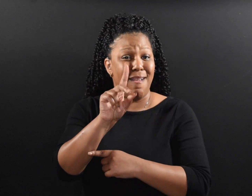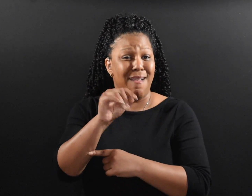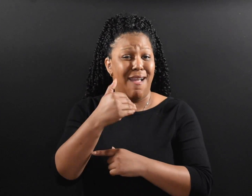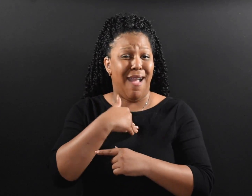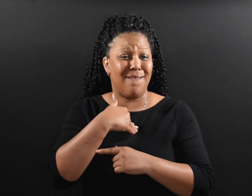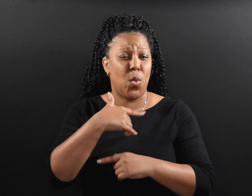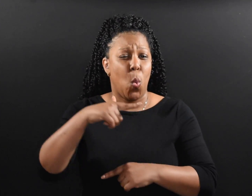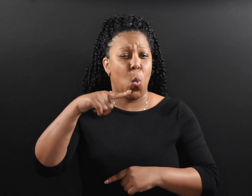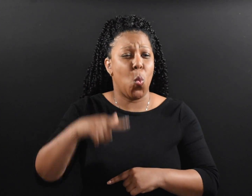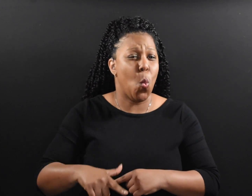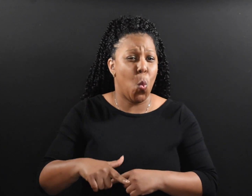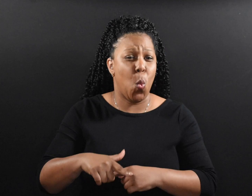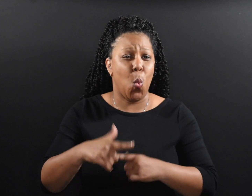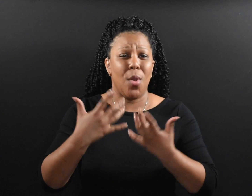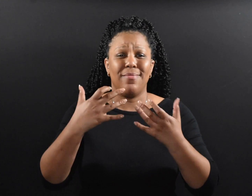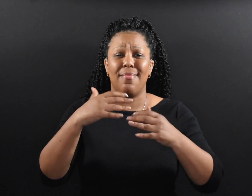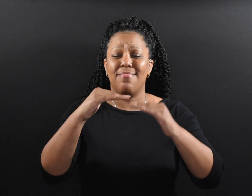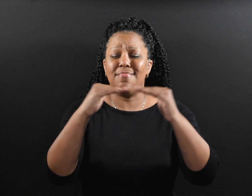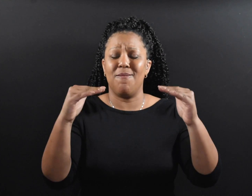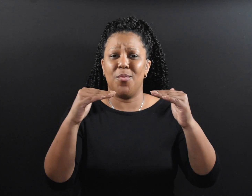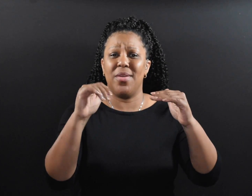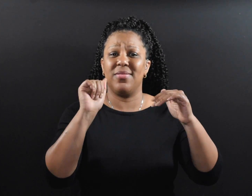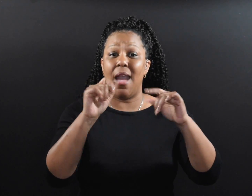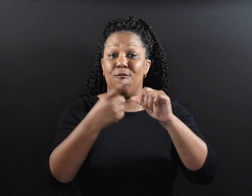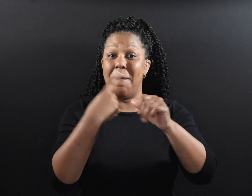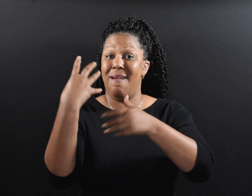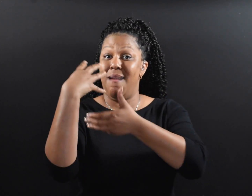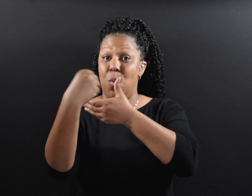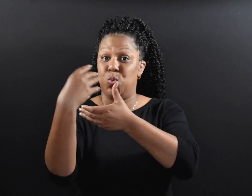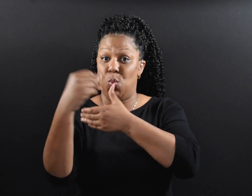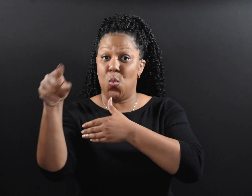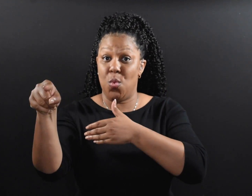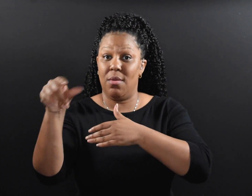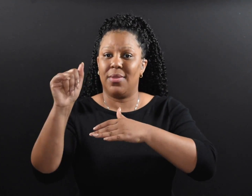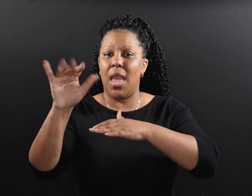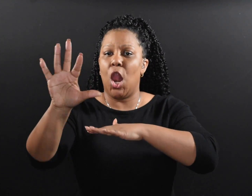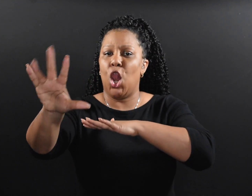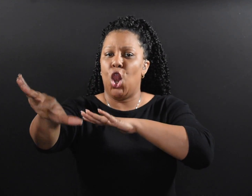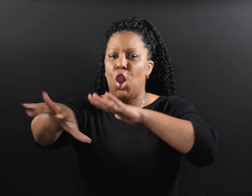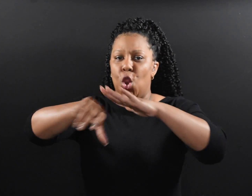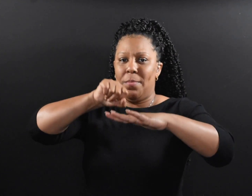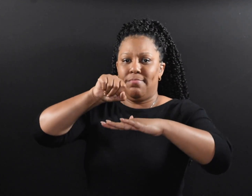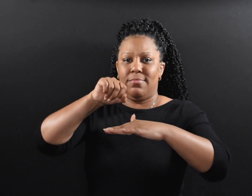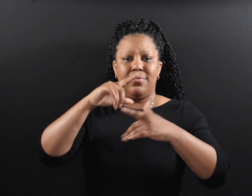Radon levels are very low outdoors, but can accumulate to high concentrations in the home.